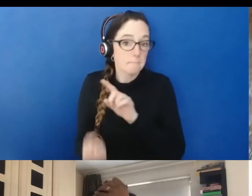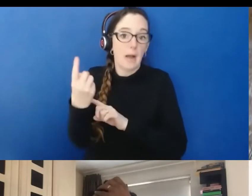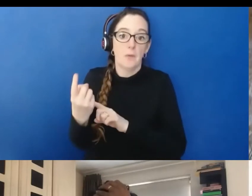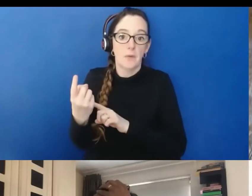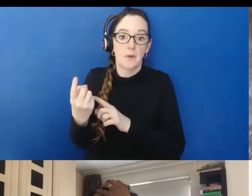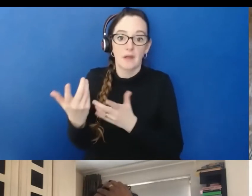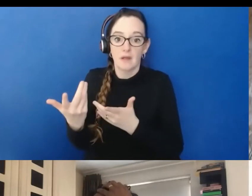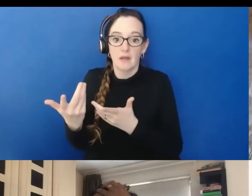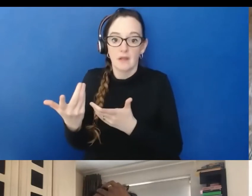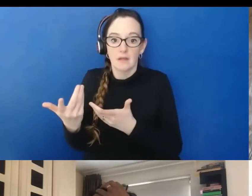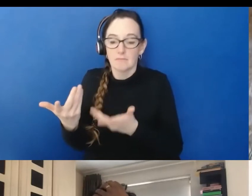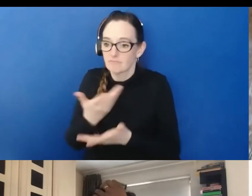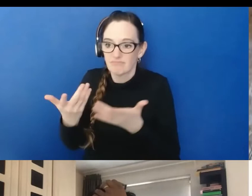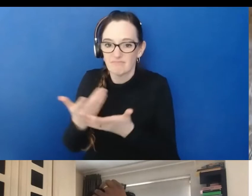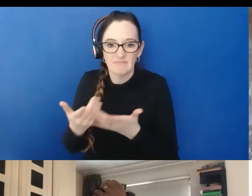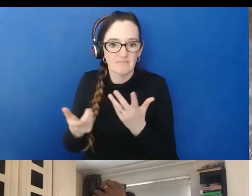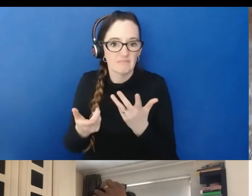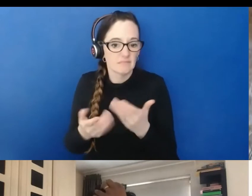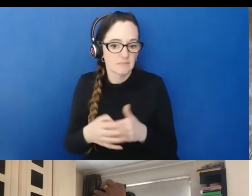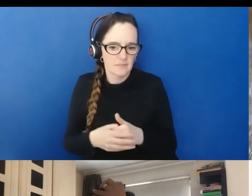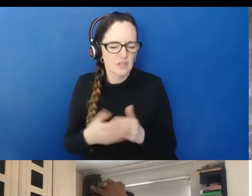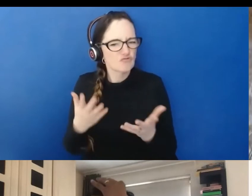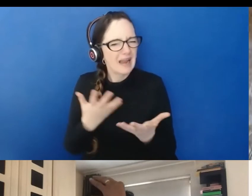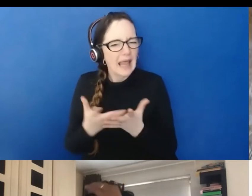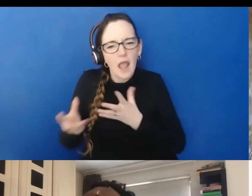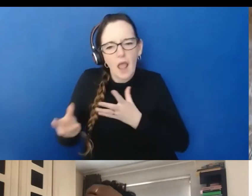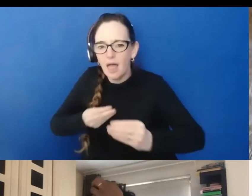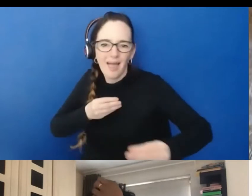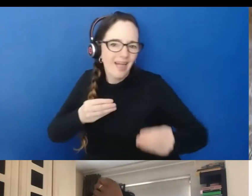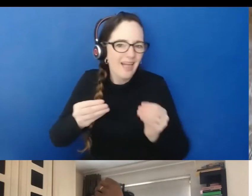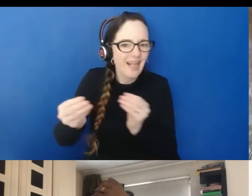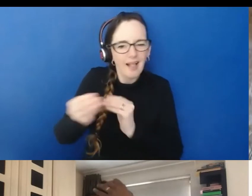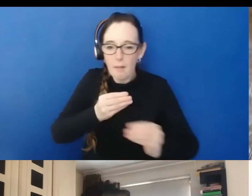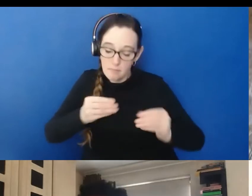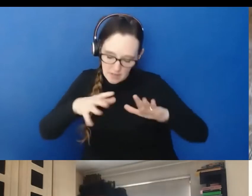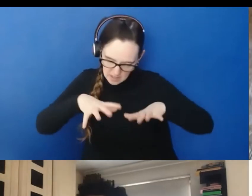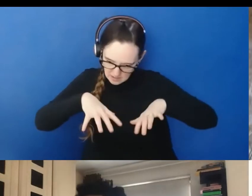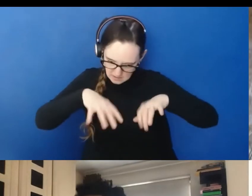And that's kind of -- it was really organic, but it started from that community of institutions